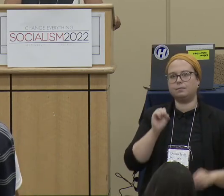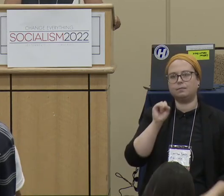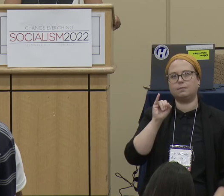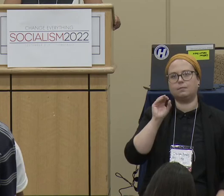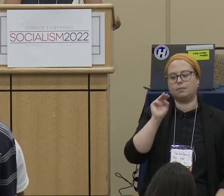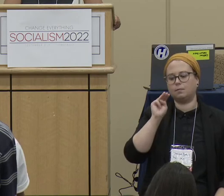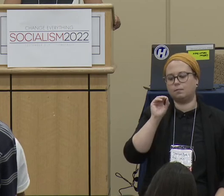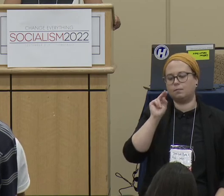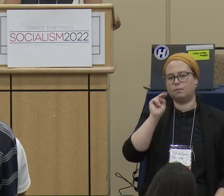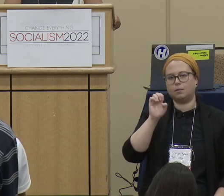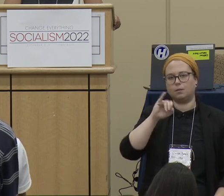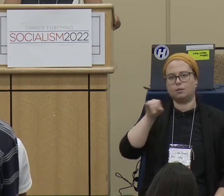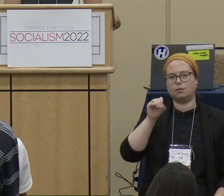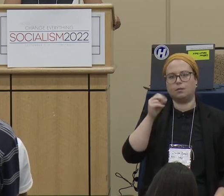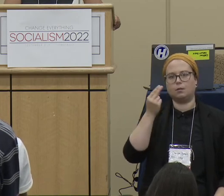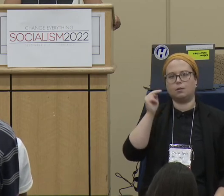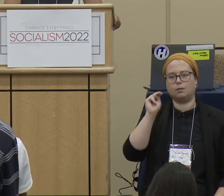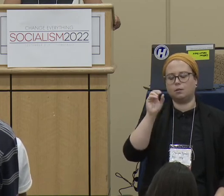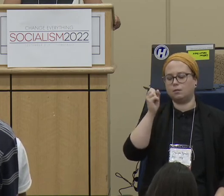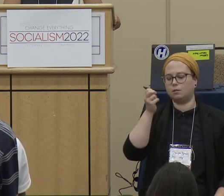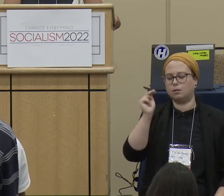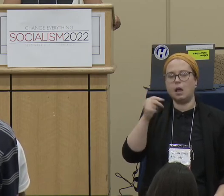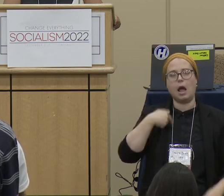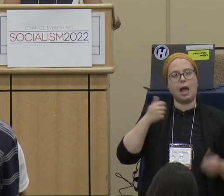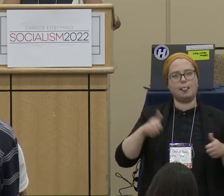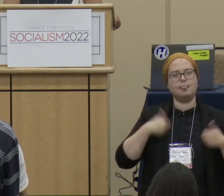ing shorter answers. Hi. ≫ Hi. Any name is Simone